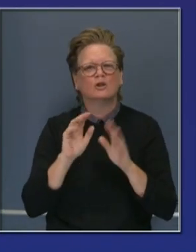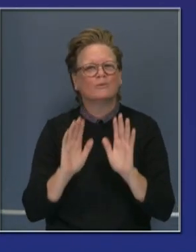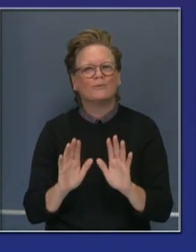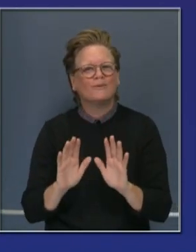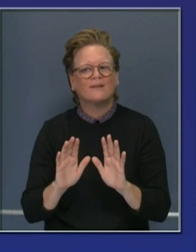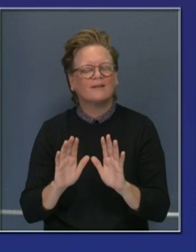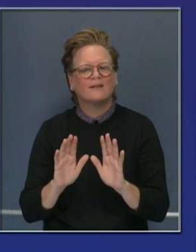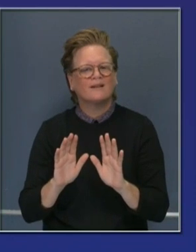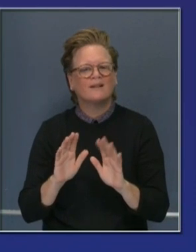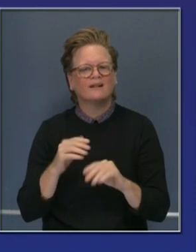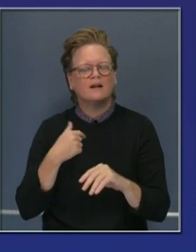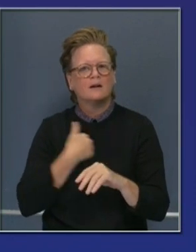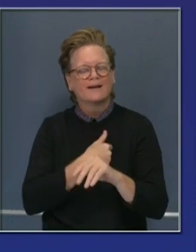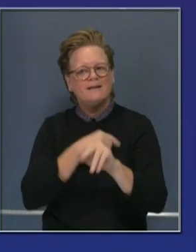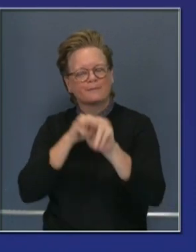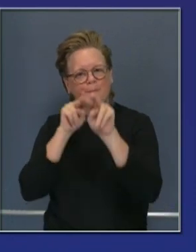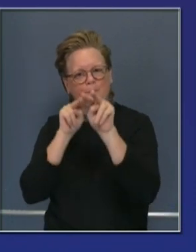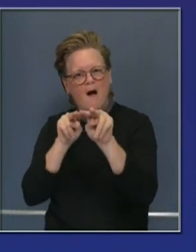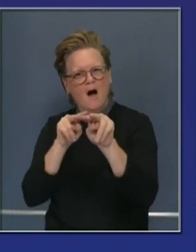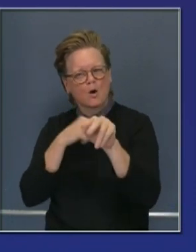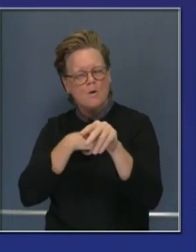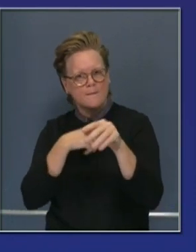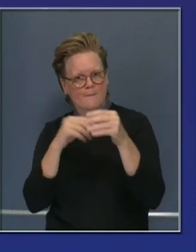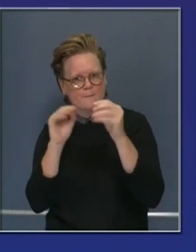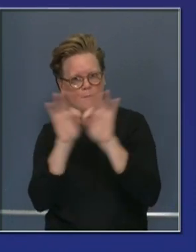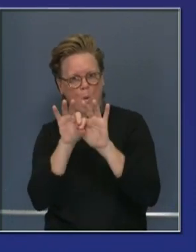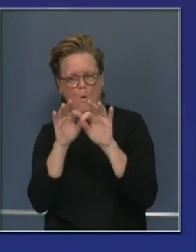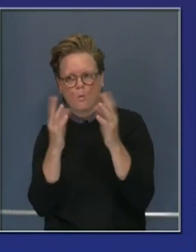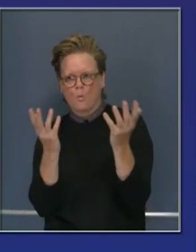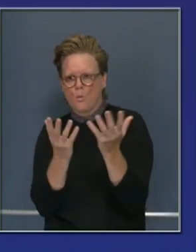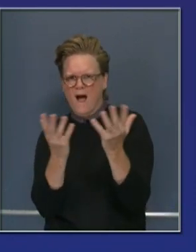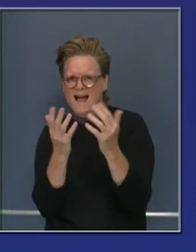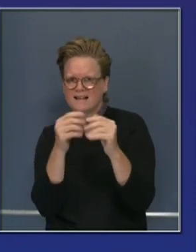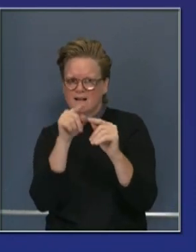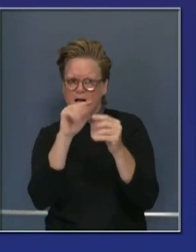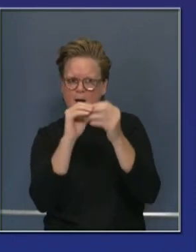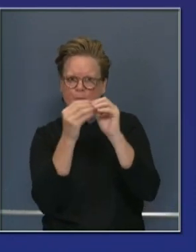SO WE WILL CONTINUE TO USE THIS 21 DAYS/3 WEEK STANDARD WITHIN